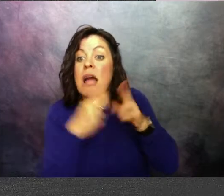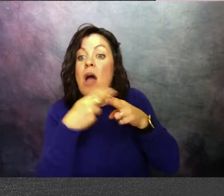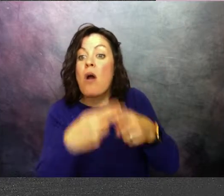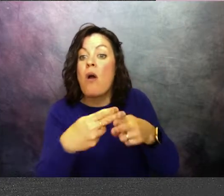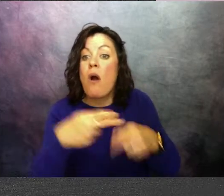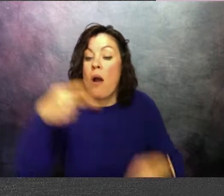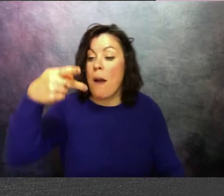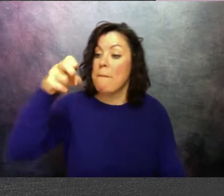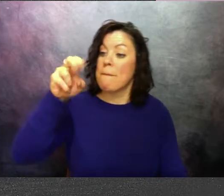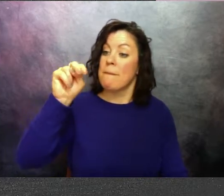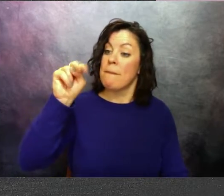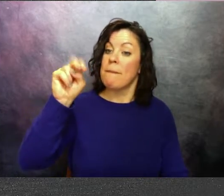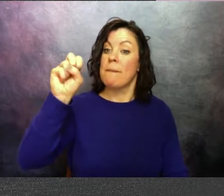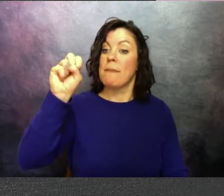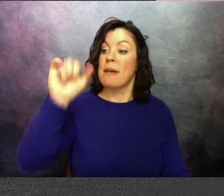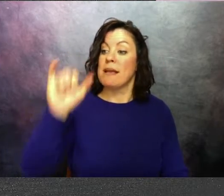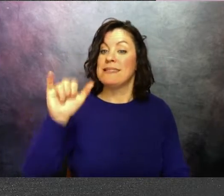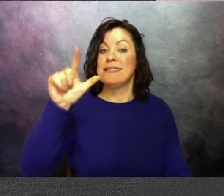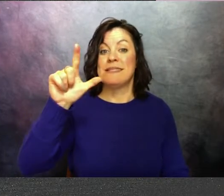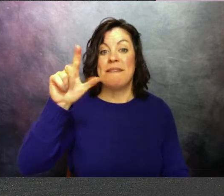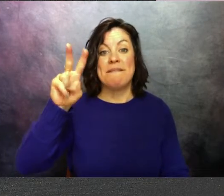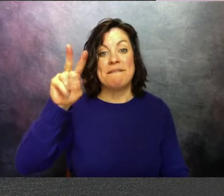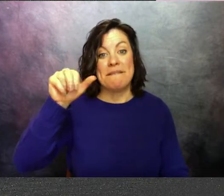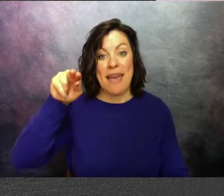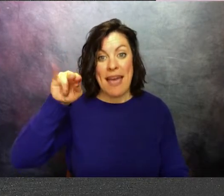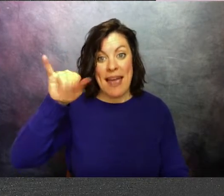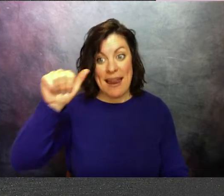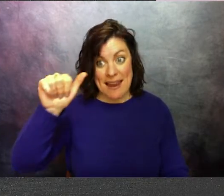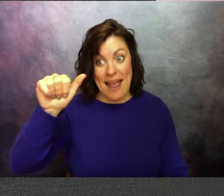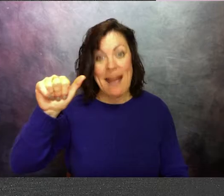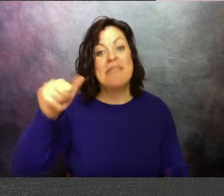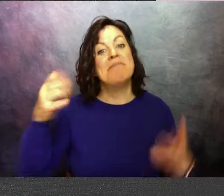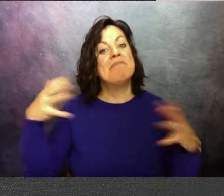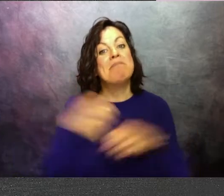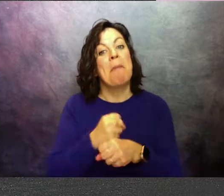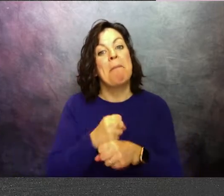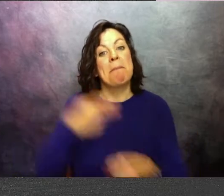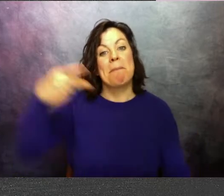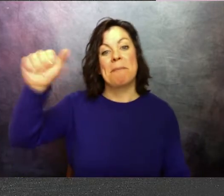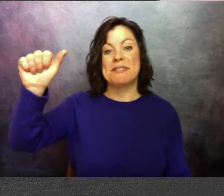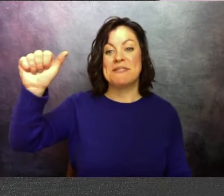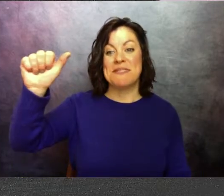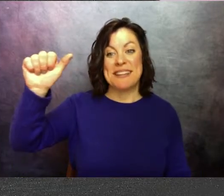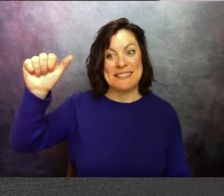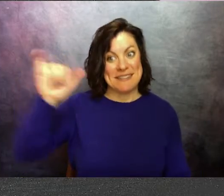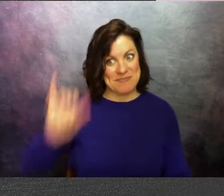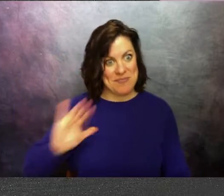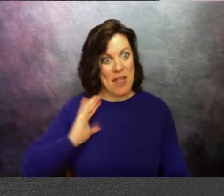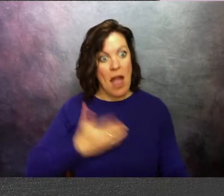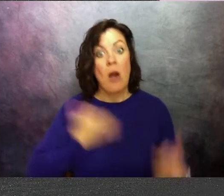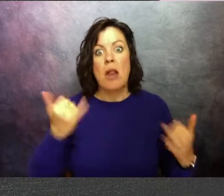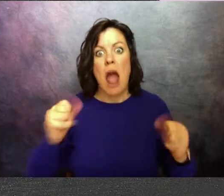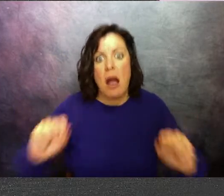Oh yeah. Pennsylvania. Right. So let's see if we can see a map of Pennsylvania.